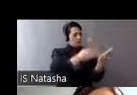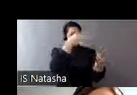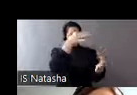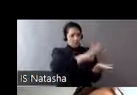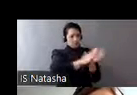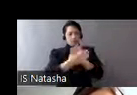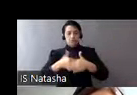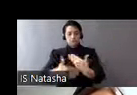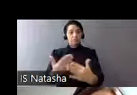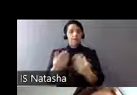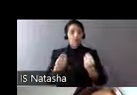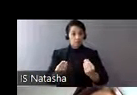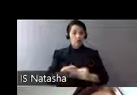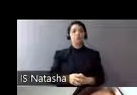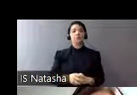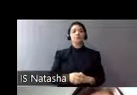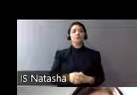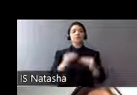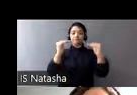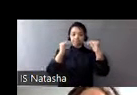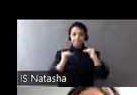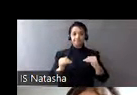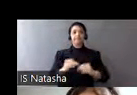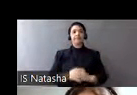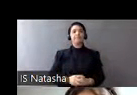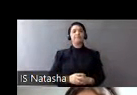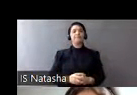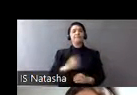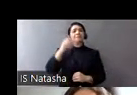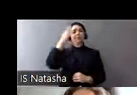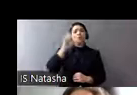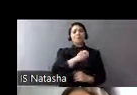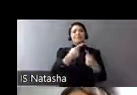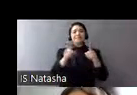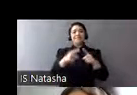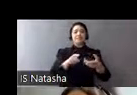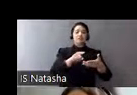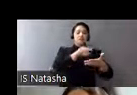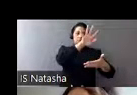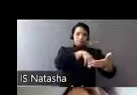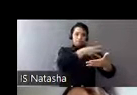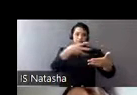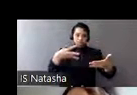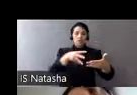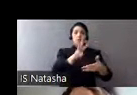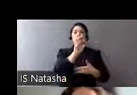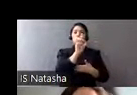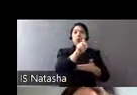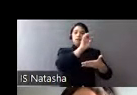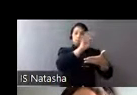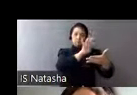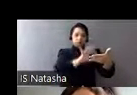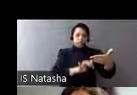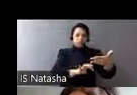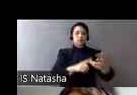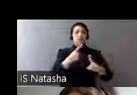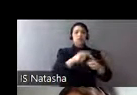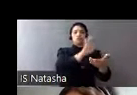and also, format and languages, including word format, translation in Portuguese and